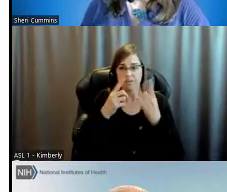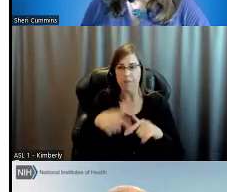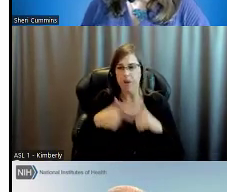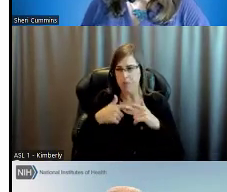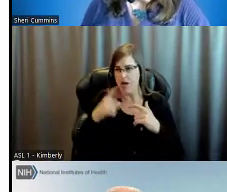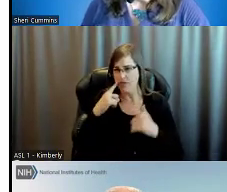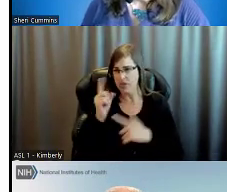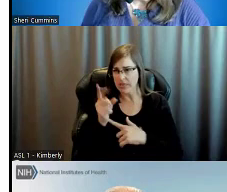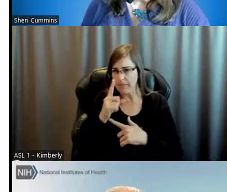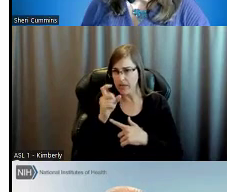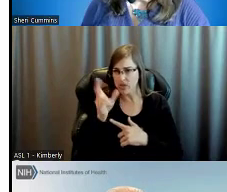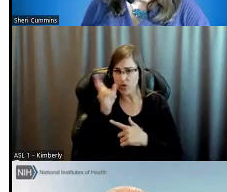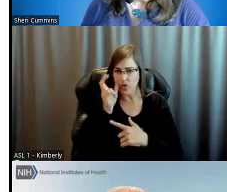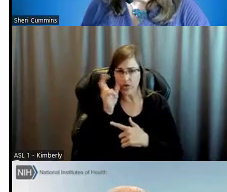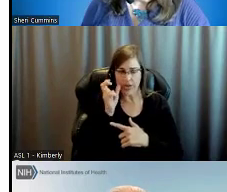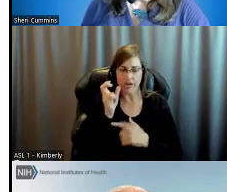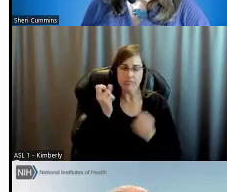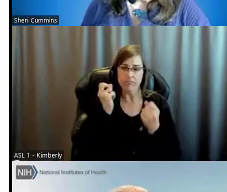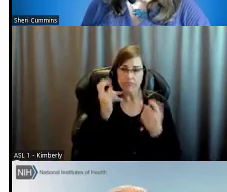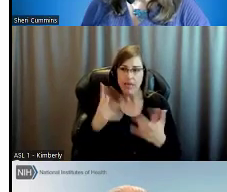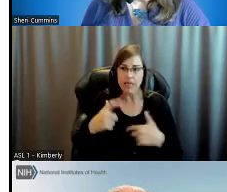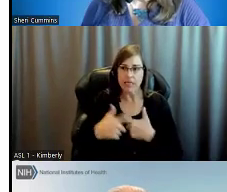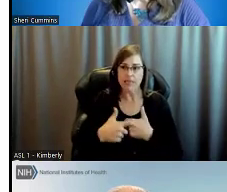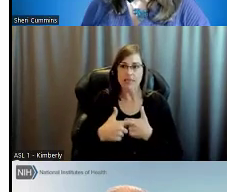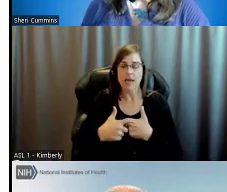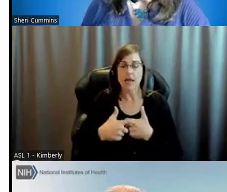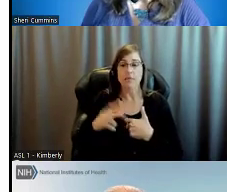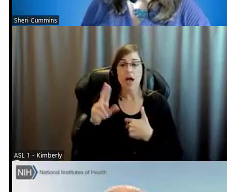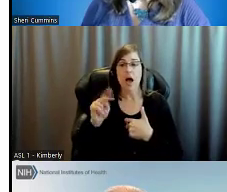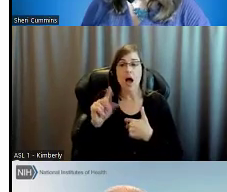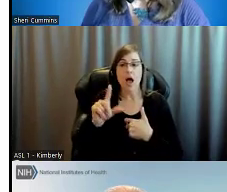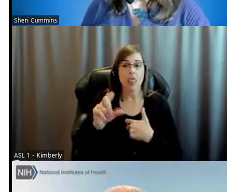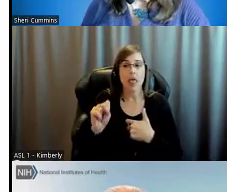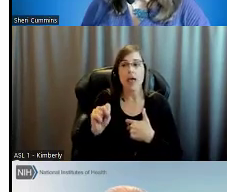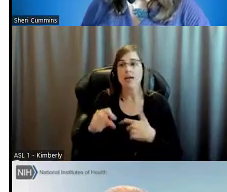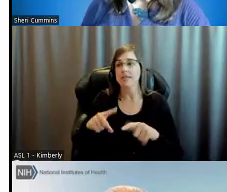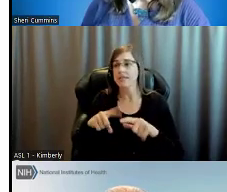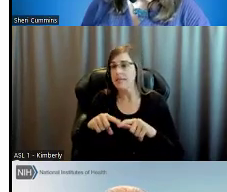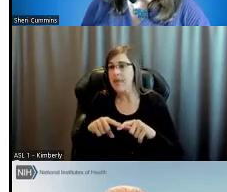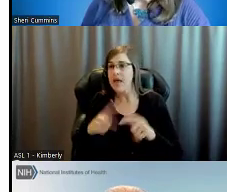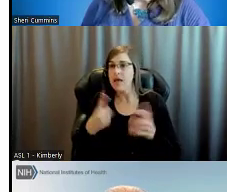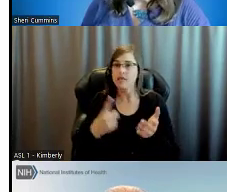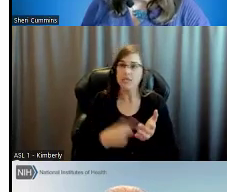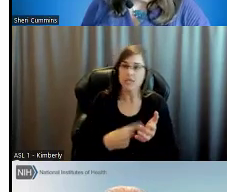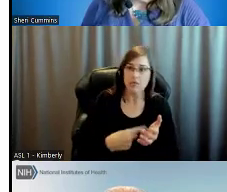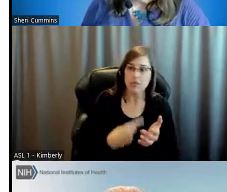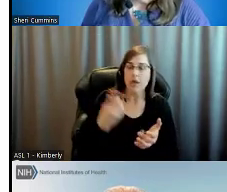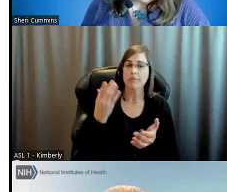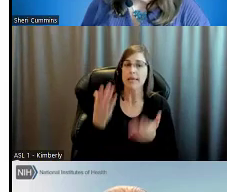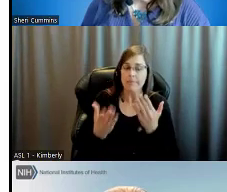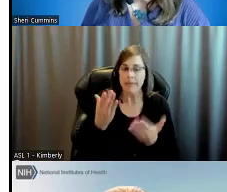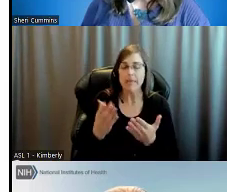because you're going to hear a lot of times, unless, and depends and sometimes and maybe throughout the next few days,